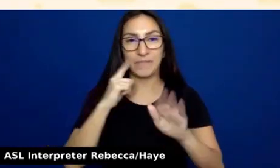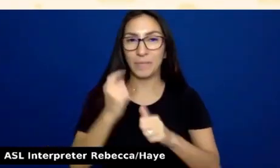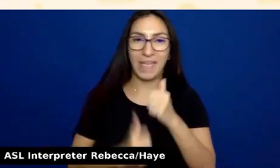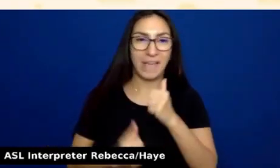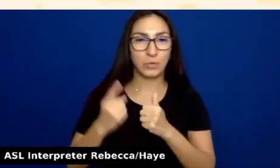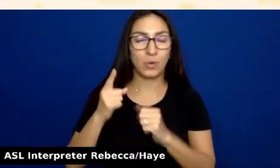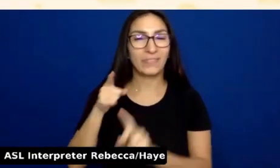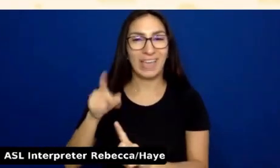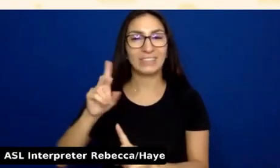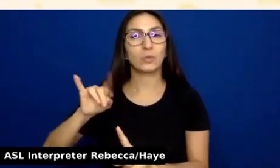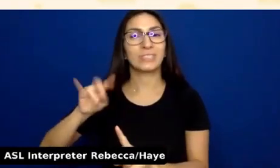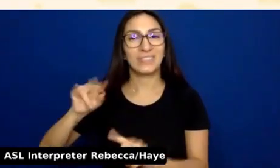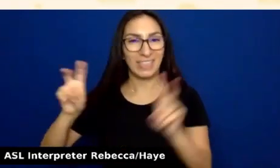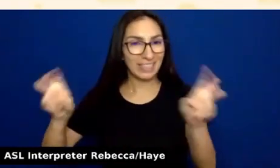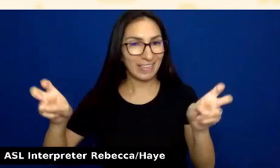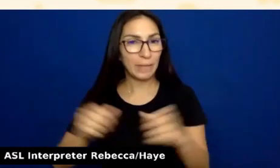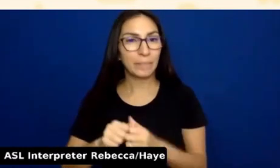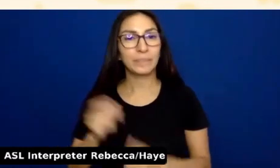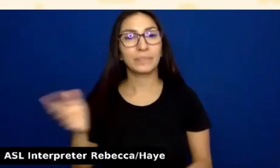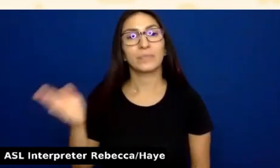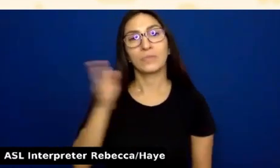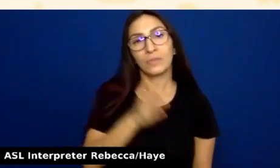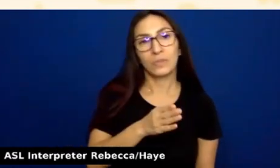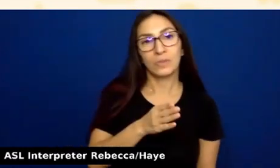Here you can see on the Kaya theme, that the label is right there.